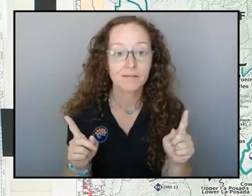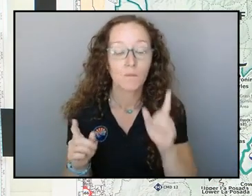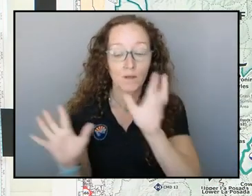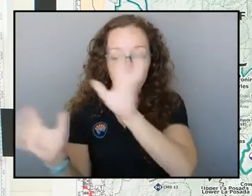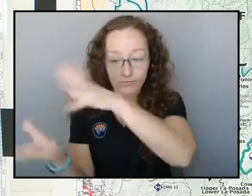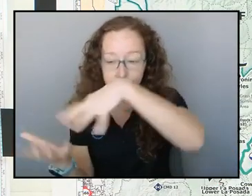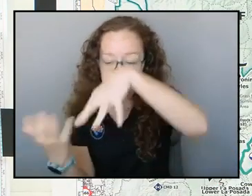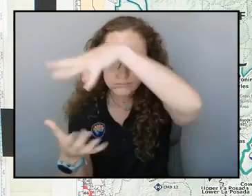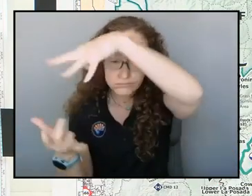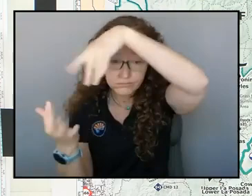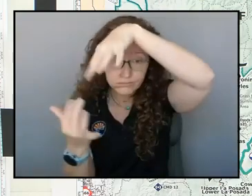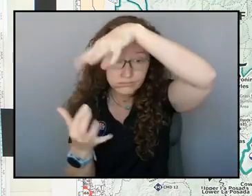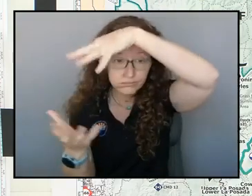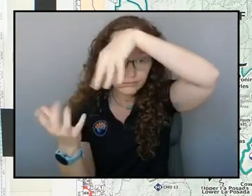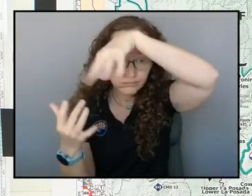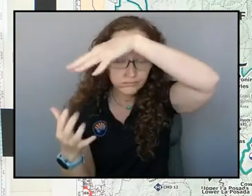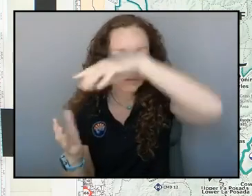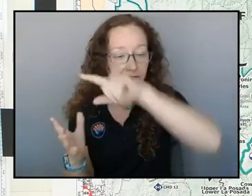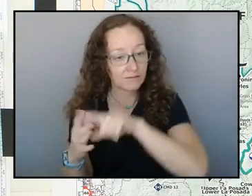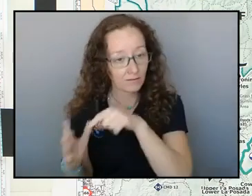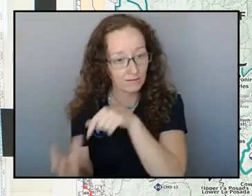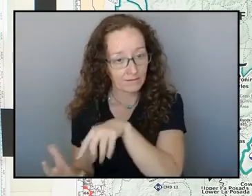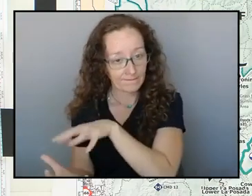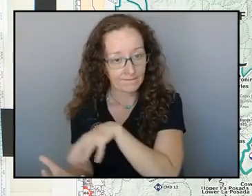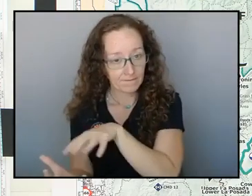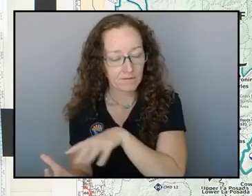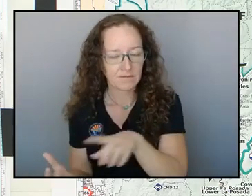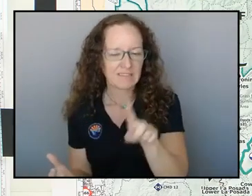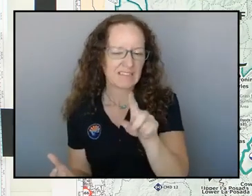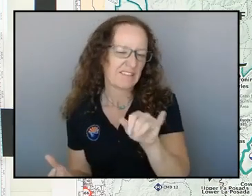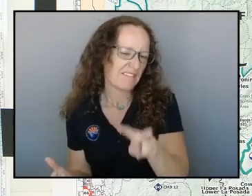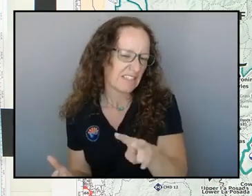in and around Division Charlie and Division Delta that